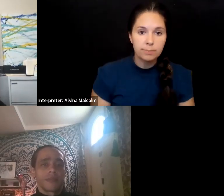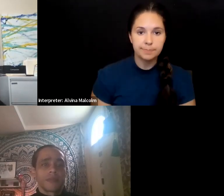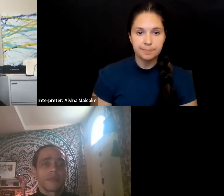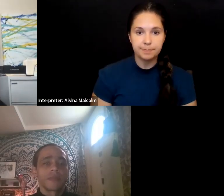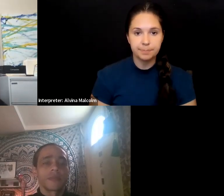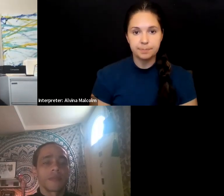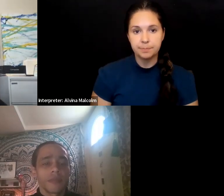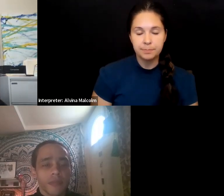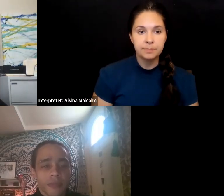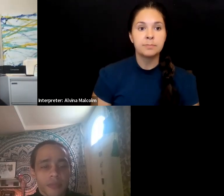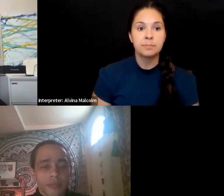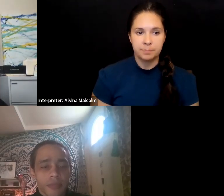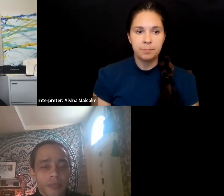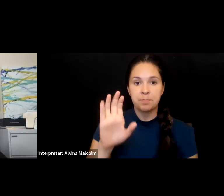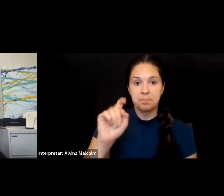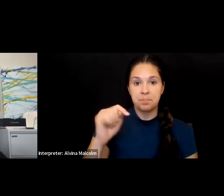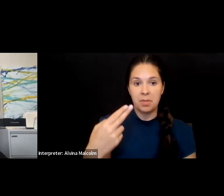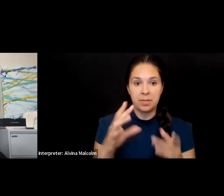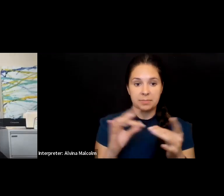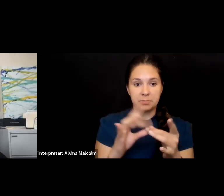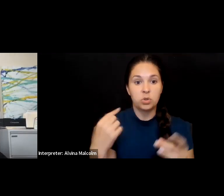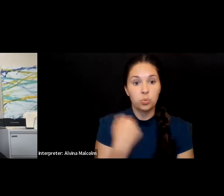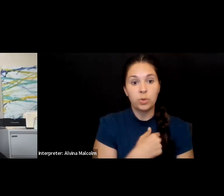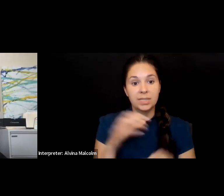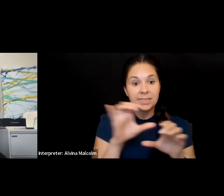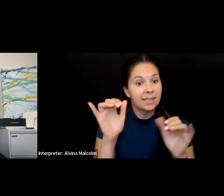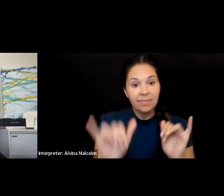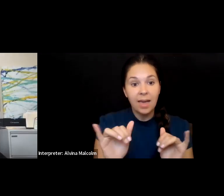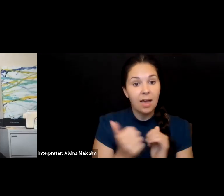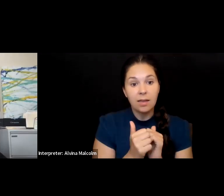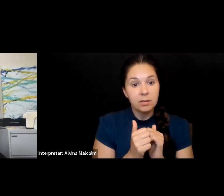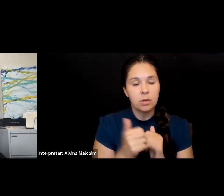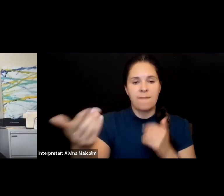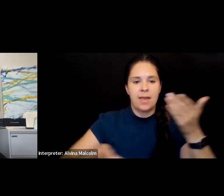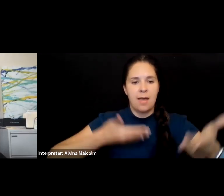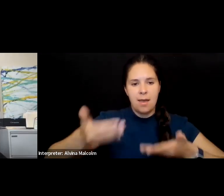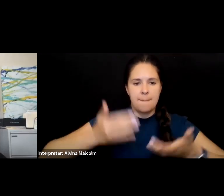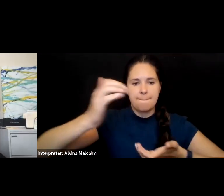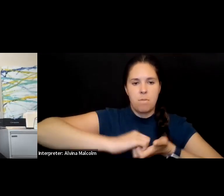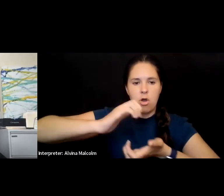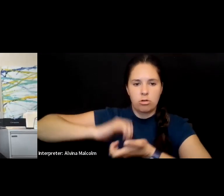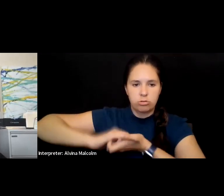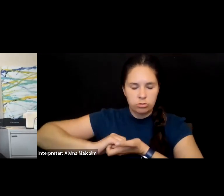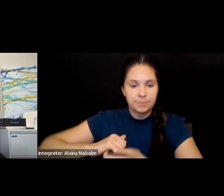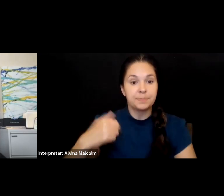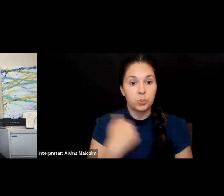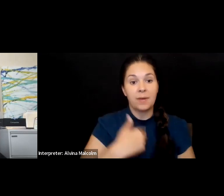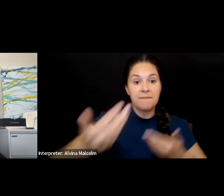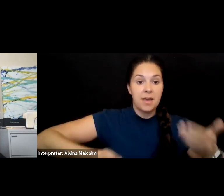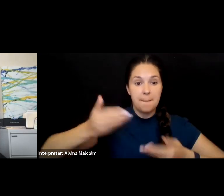operations center. How did you go about this? It would be a helpful tool